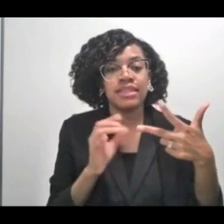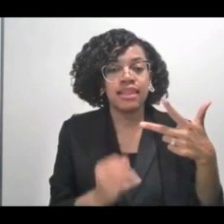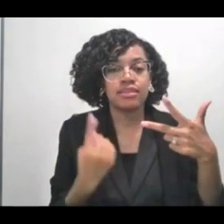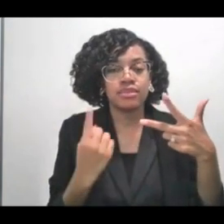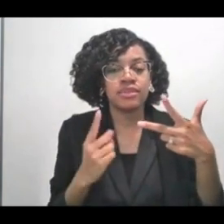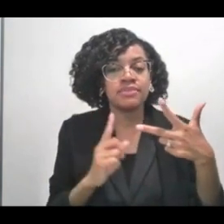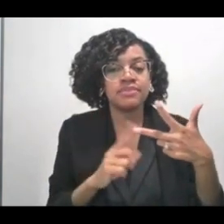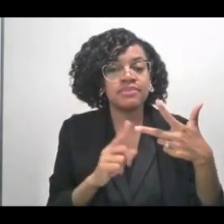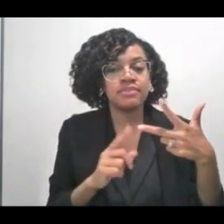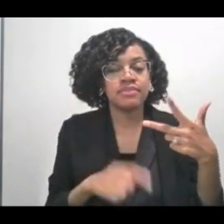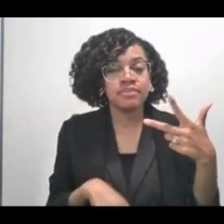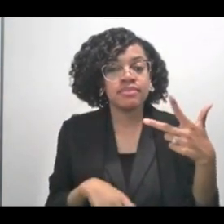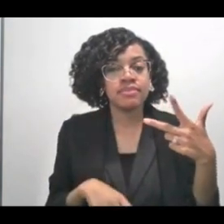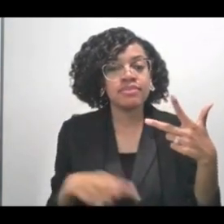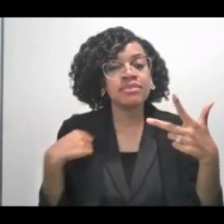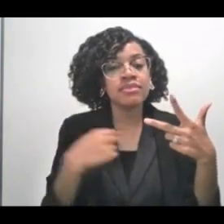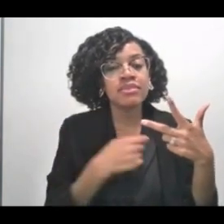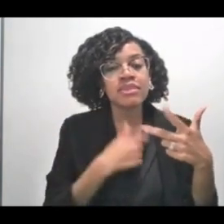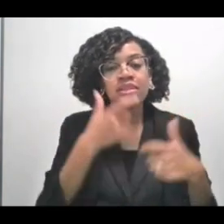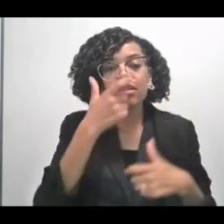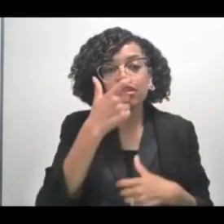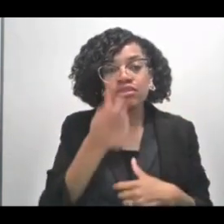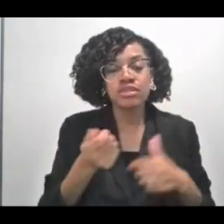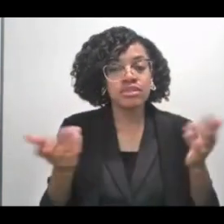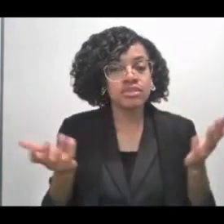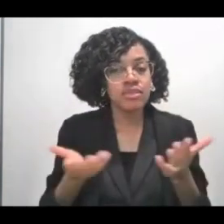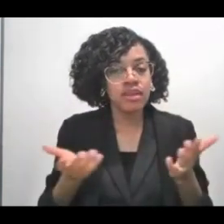we're very interested in community buy in and